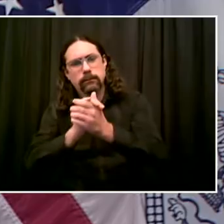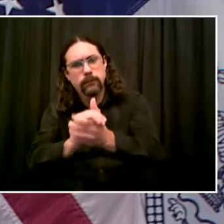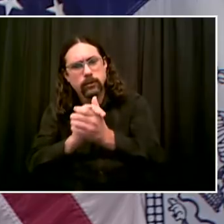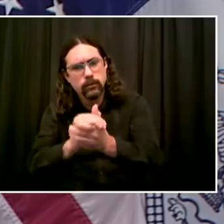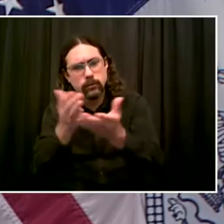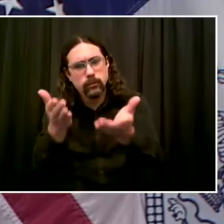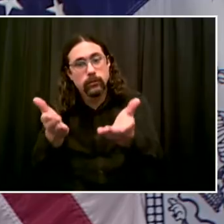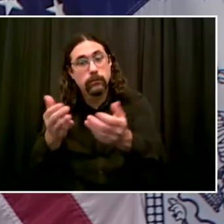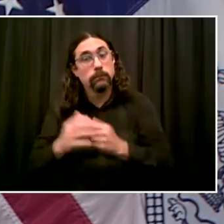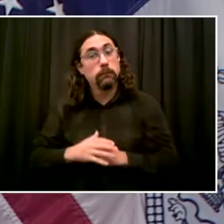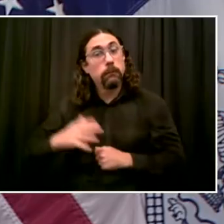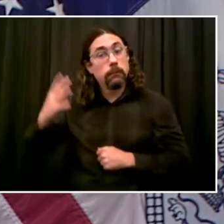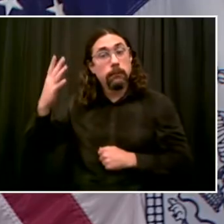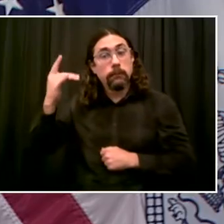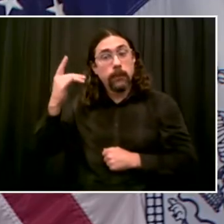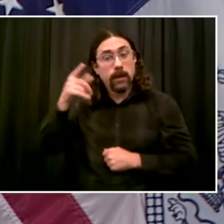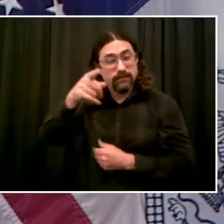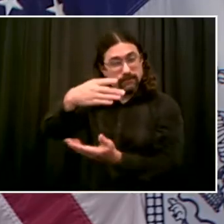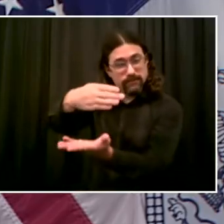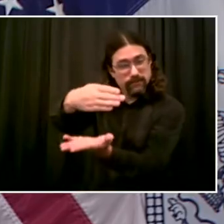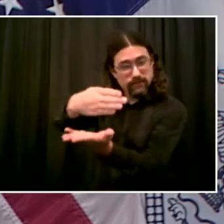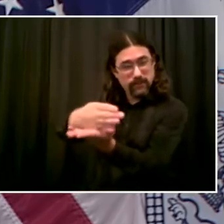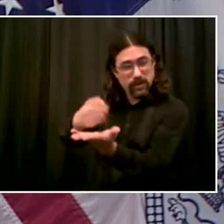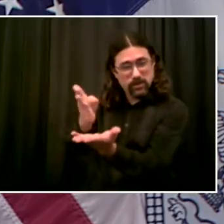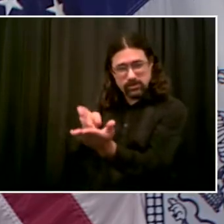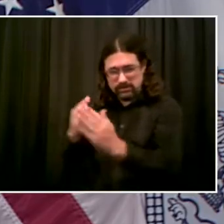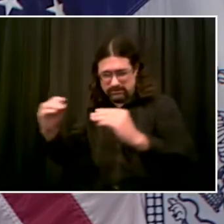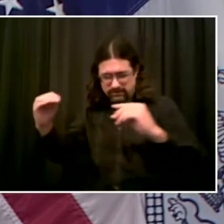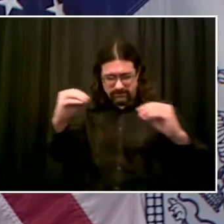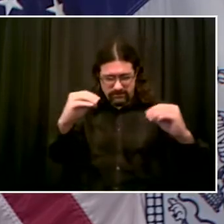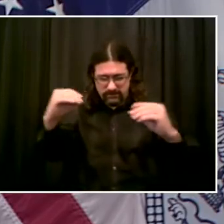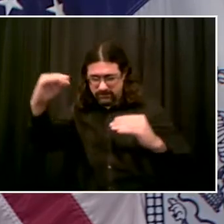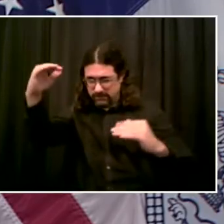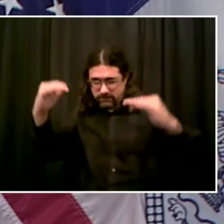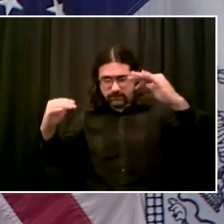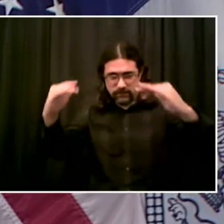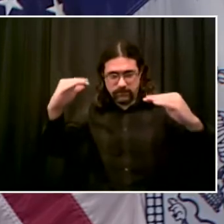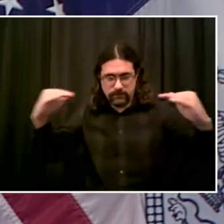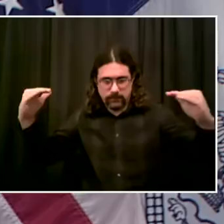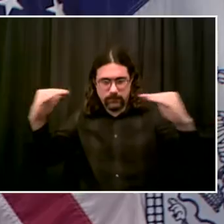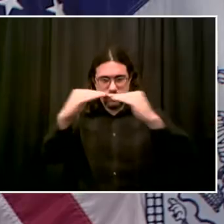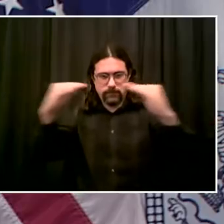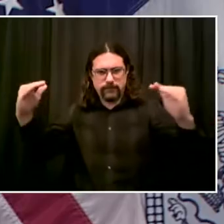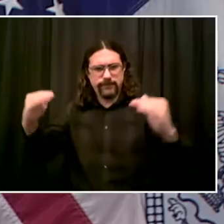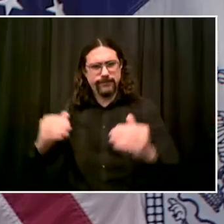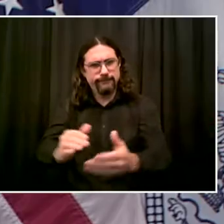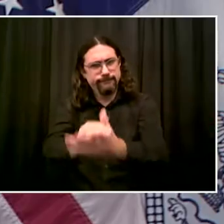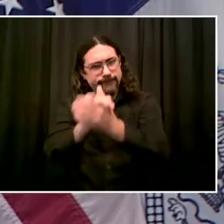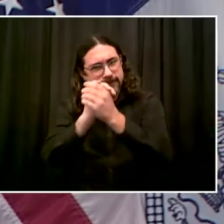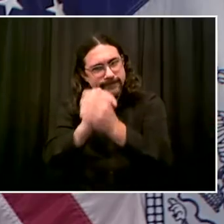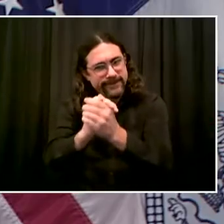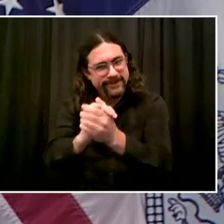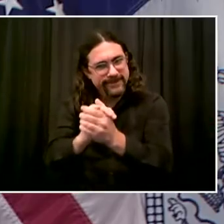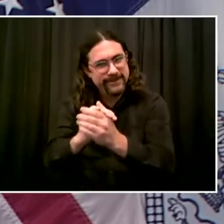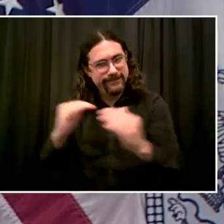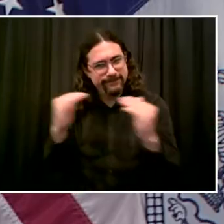W HOA REOUY?